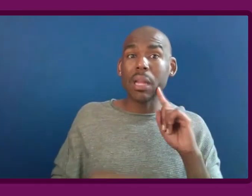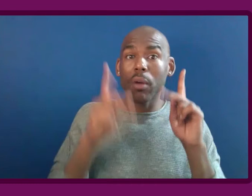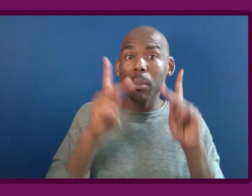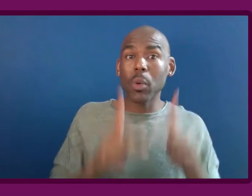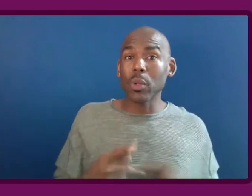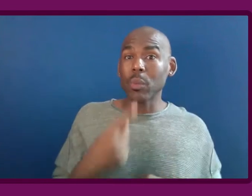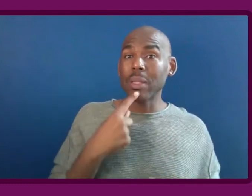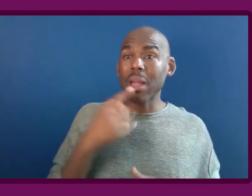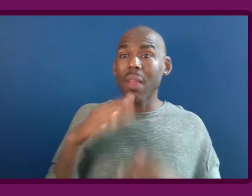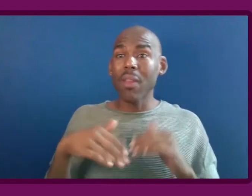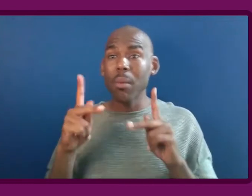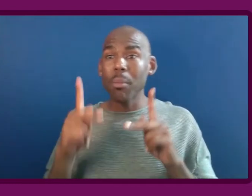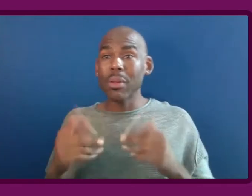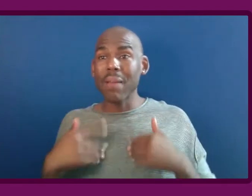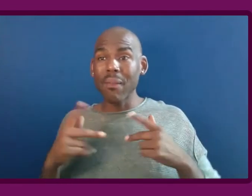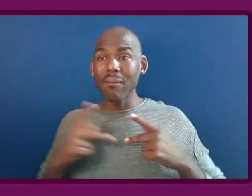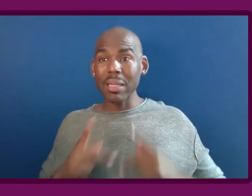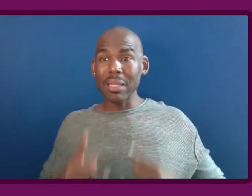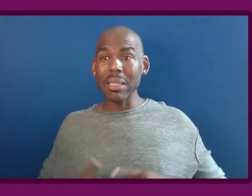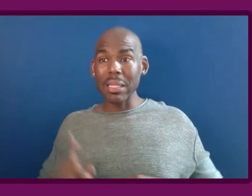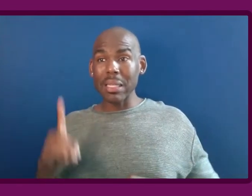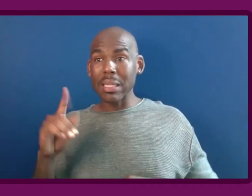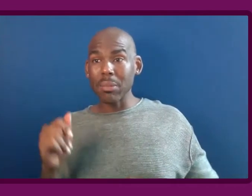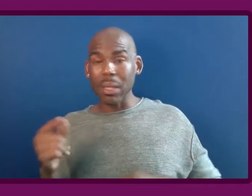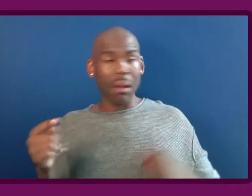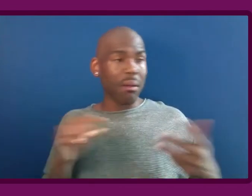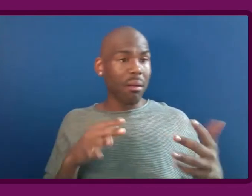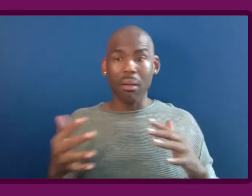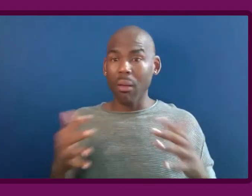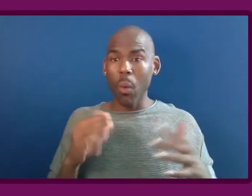than someone who has a physical disability, or someone who has a physical disability that is